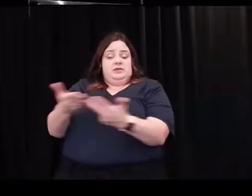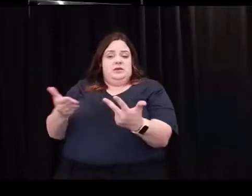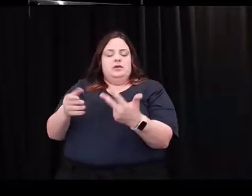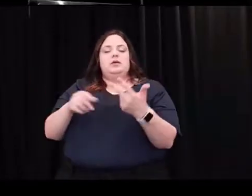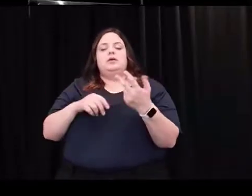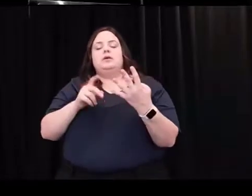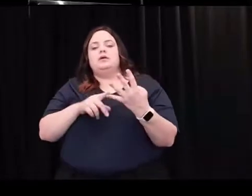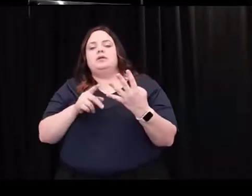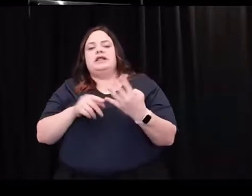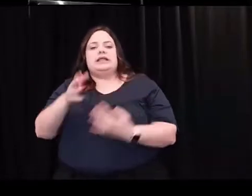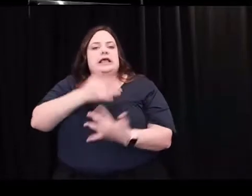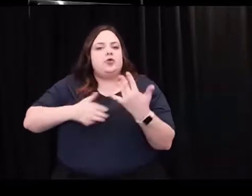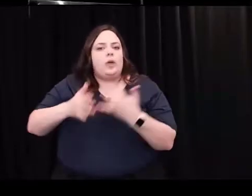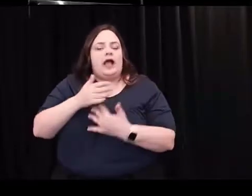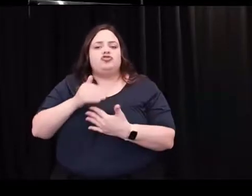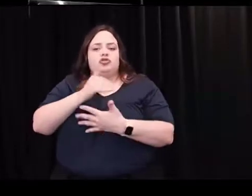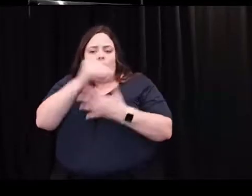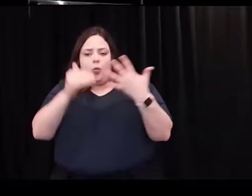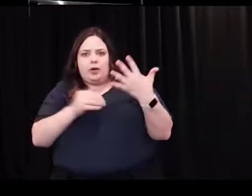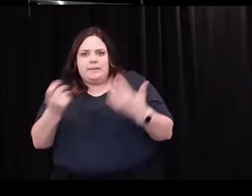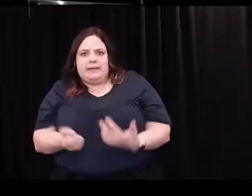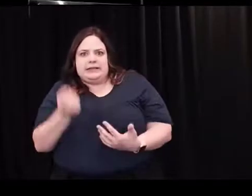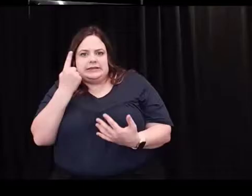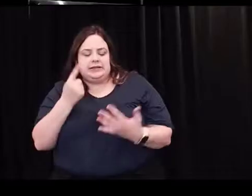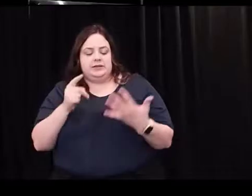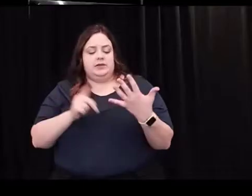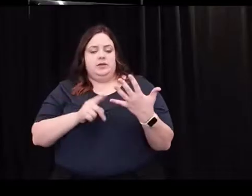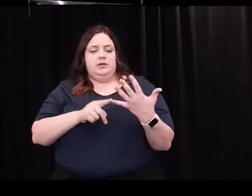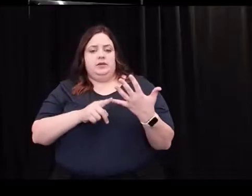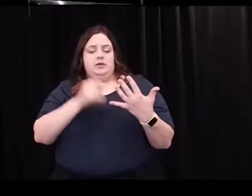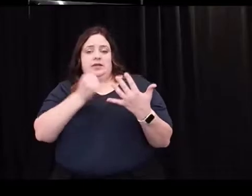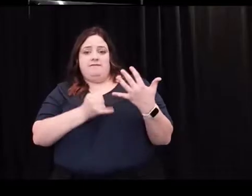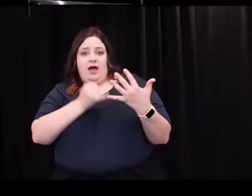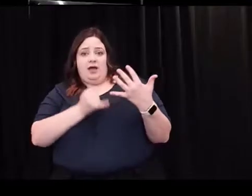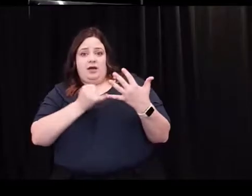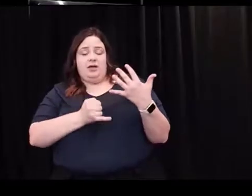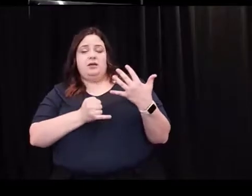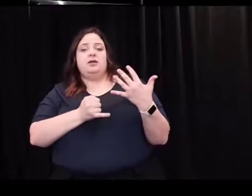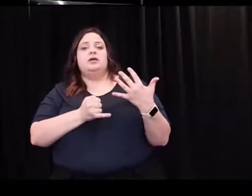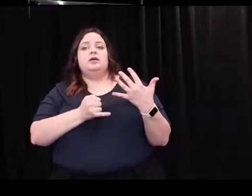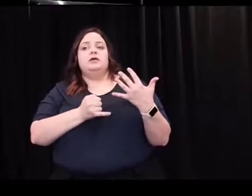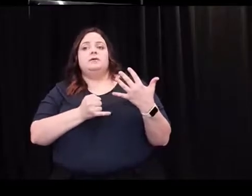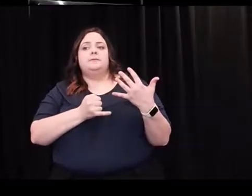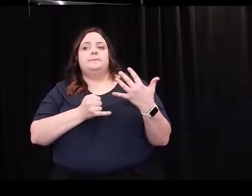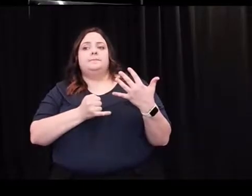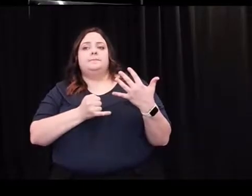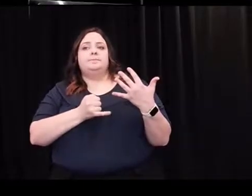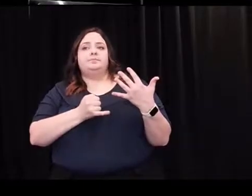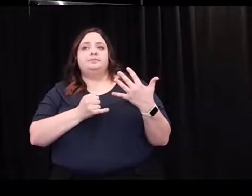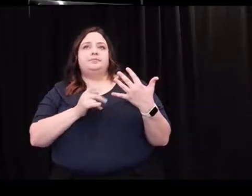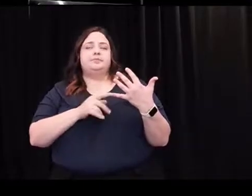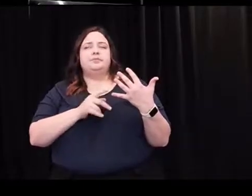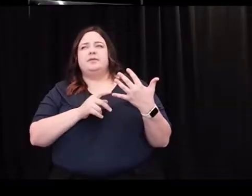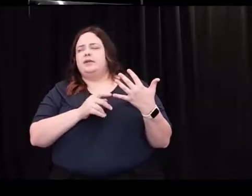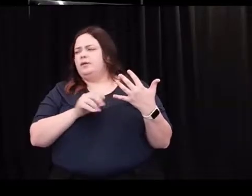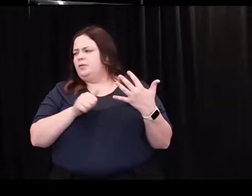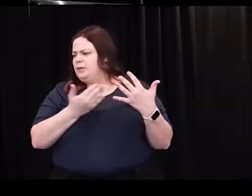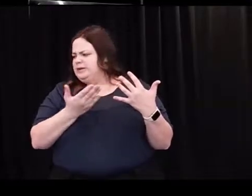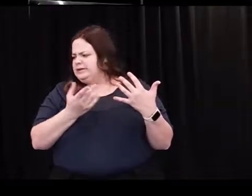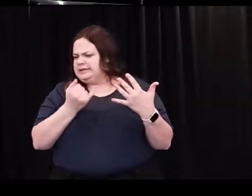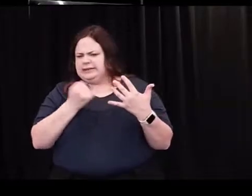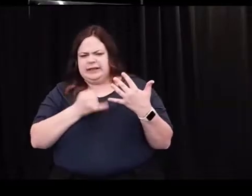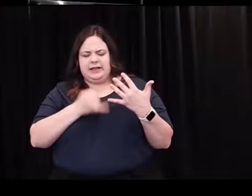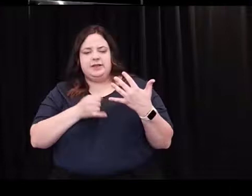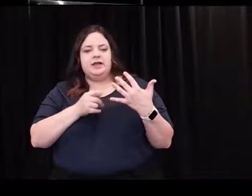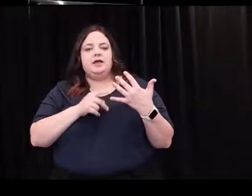order makes sense? And then the final one is are there things that that does the focus order